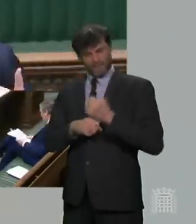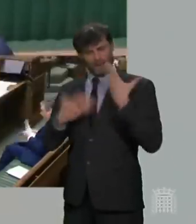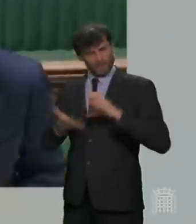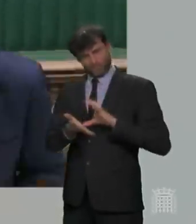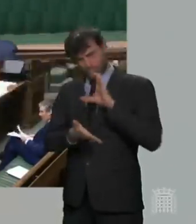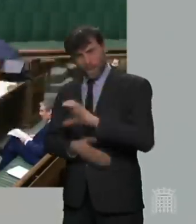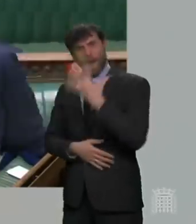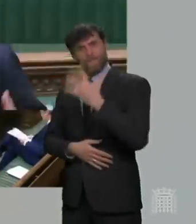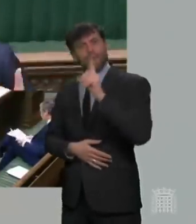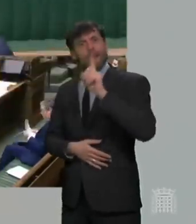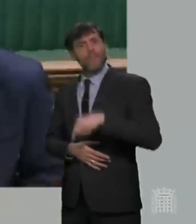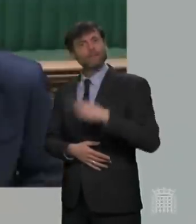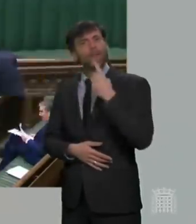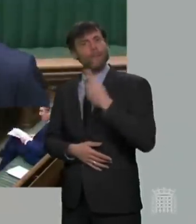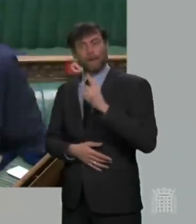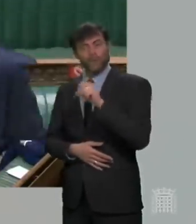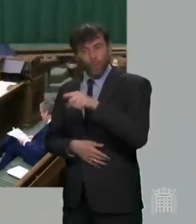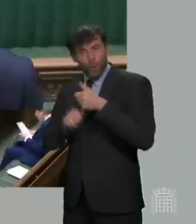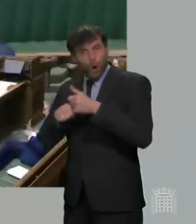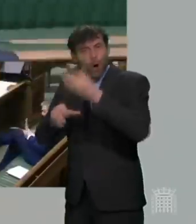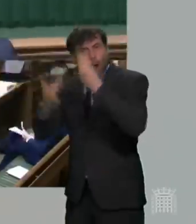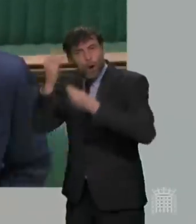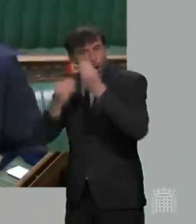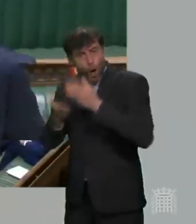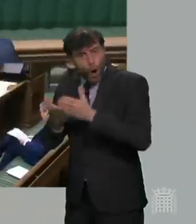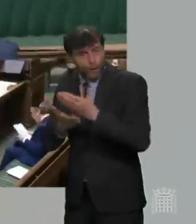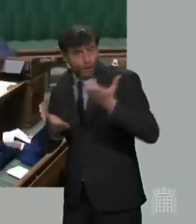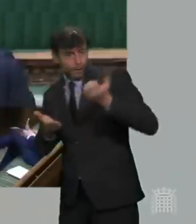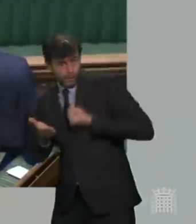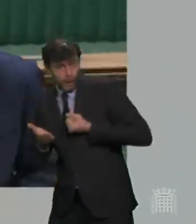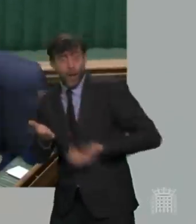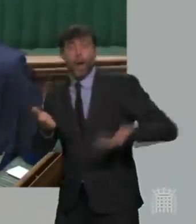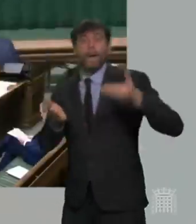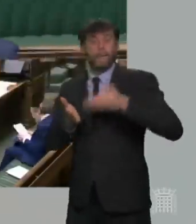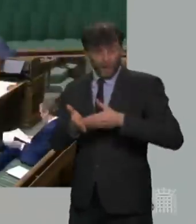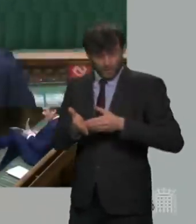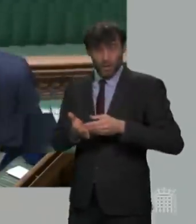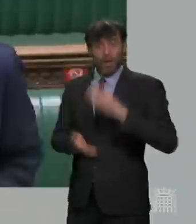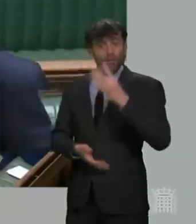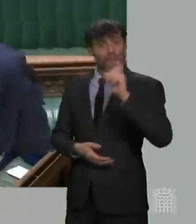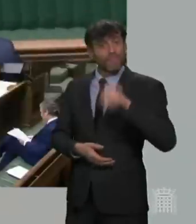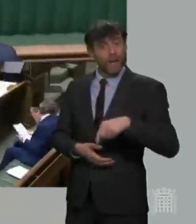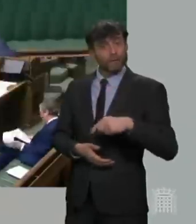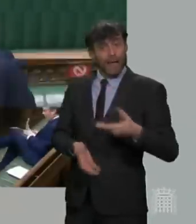of nurses, because we support them, as well as the £3,000 extra for training. It is very important